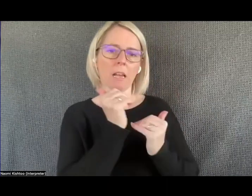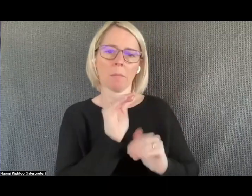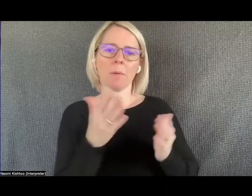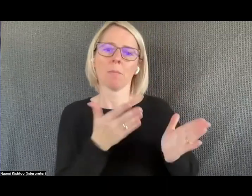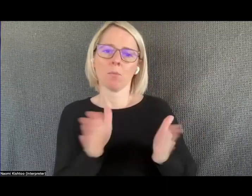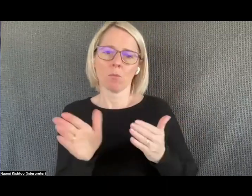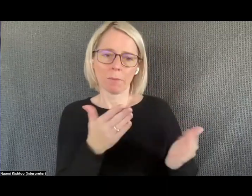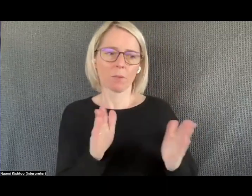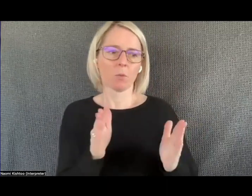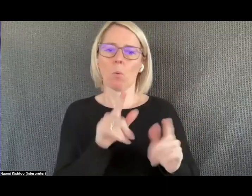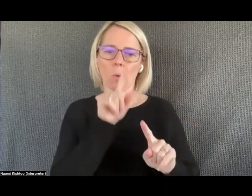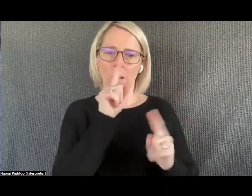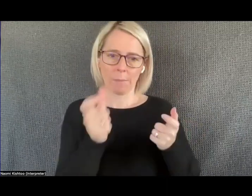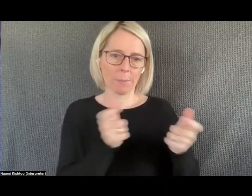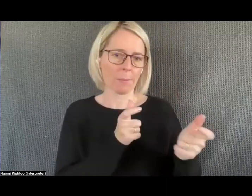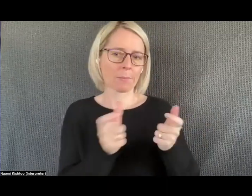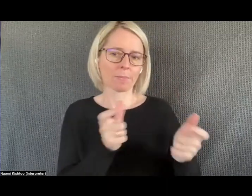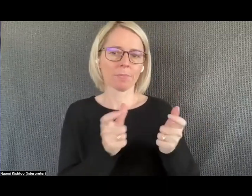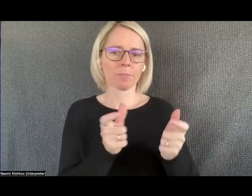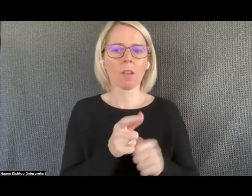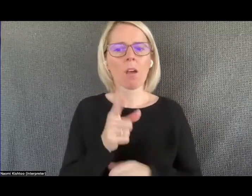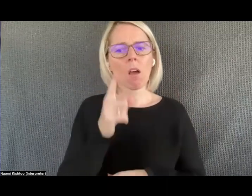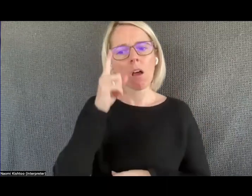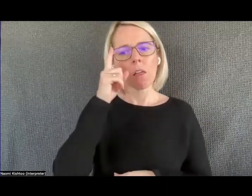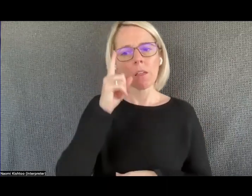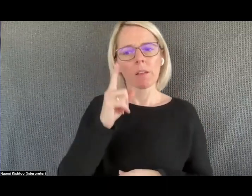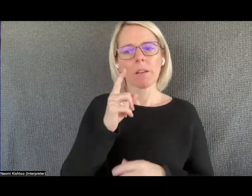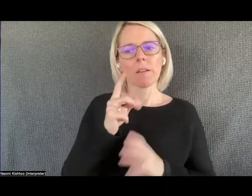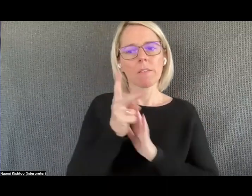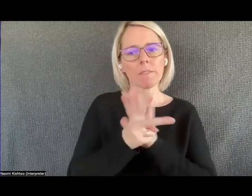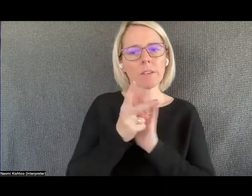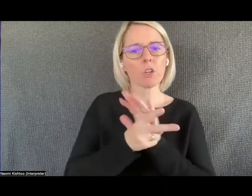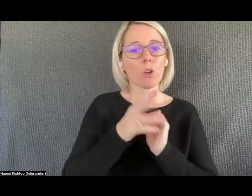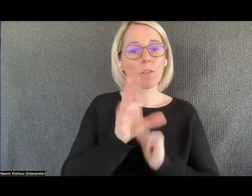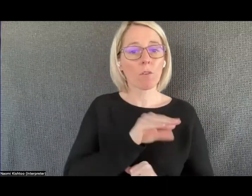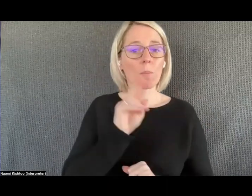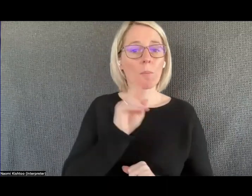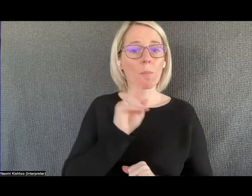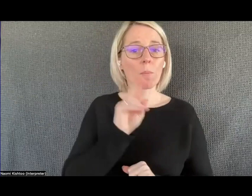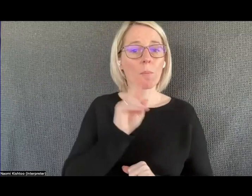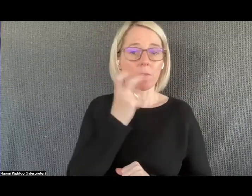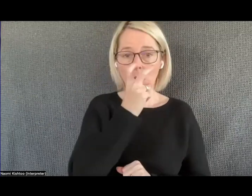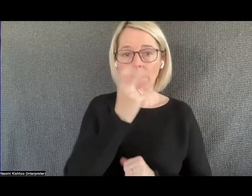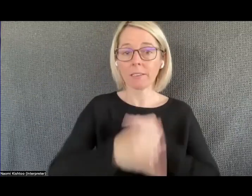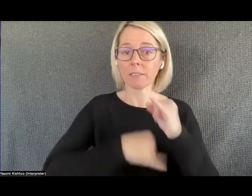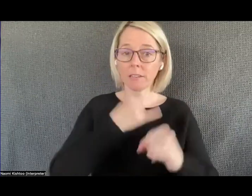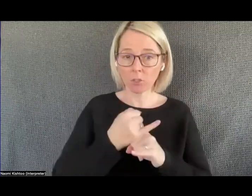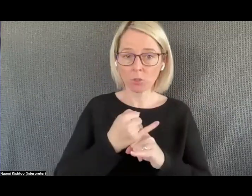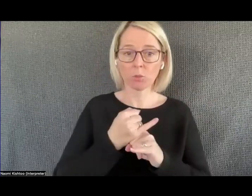the Deafblind International Communication Network on variations to hand under hand might also help